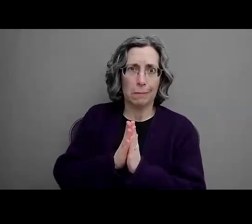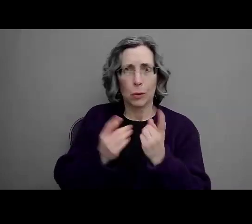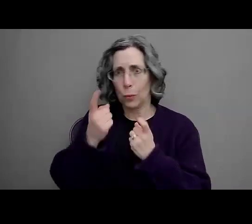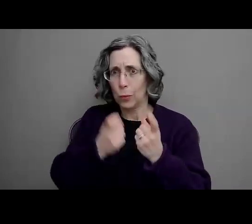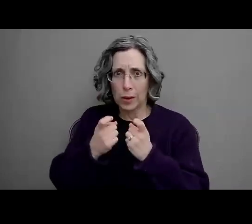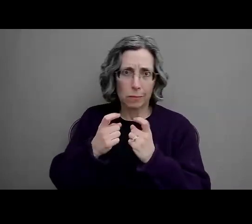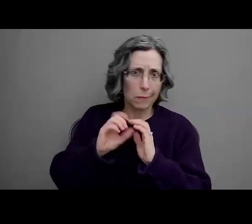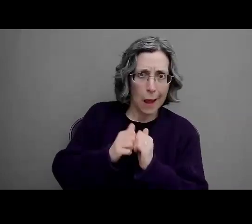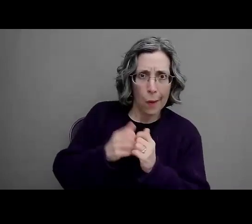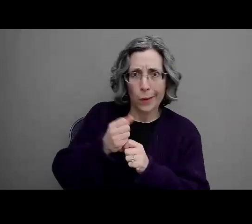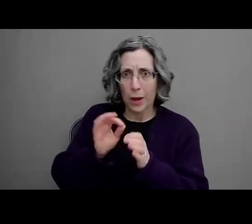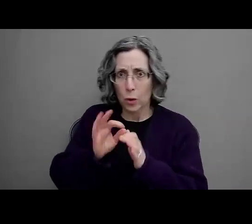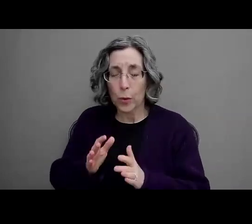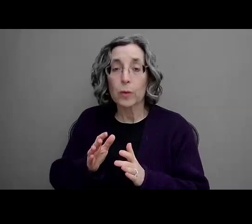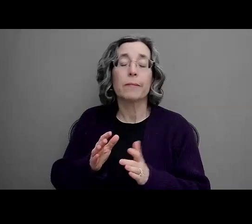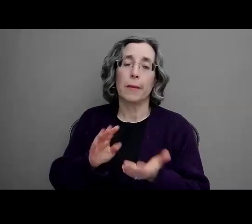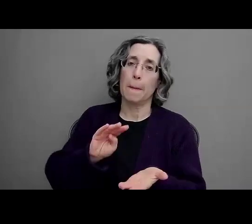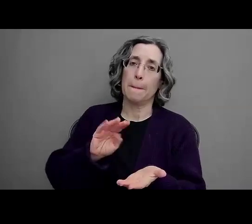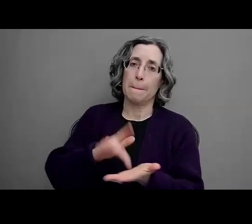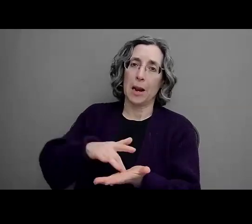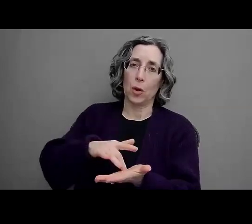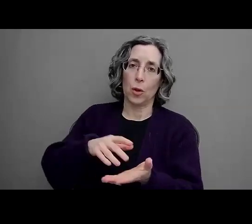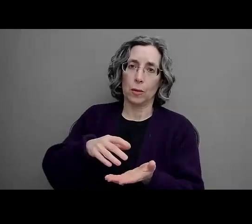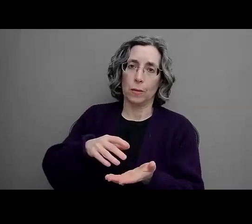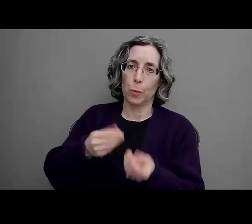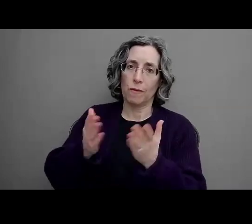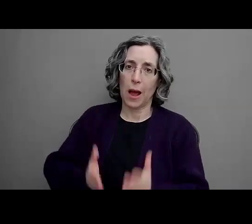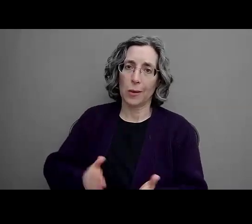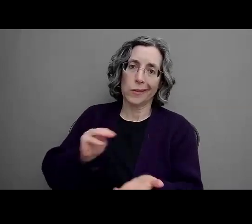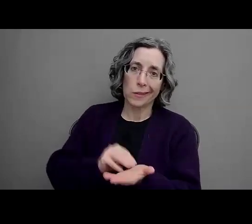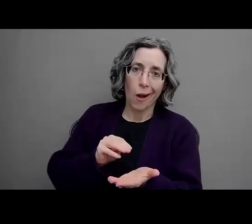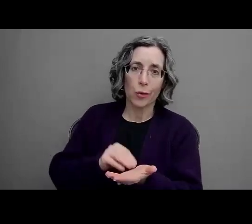get questions about, is medical providers. Medical providers